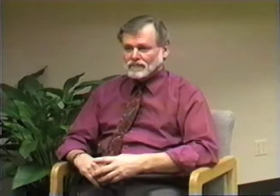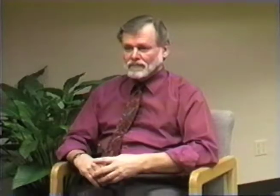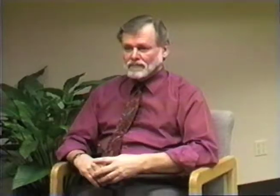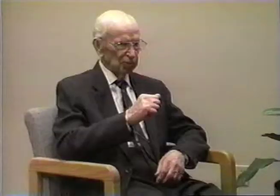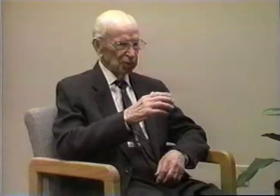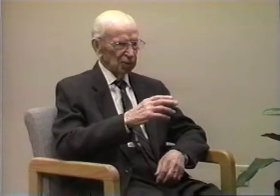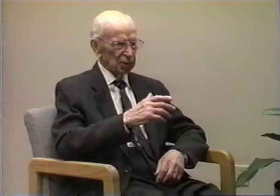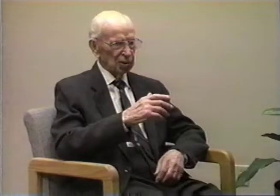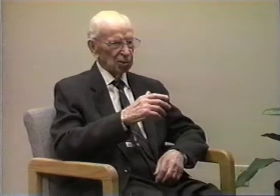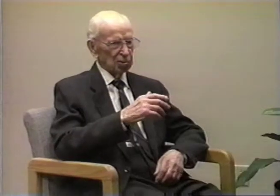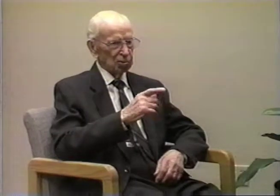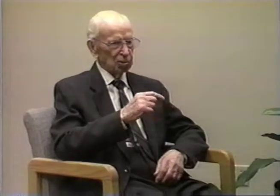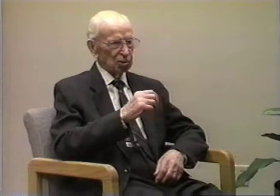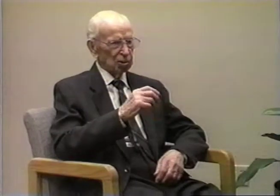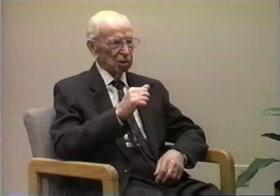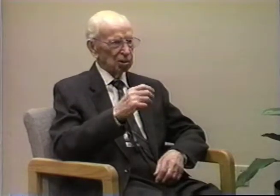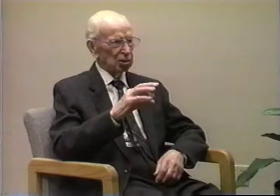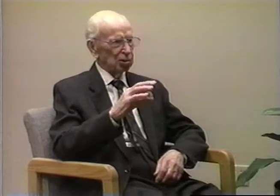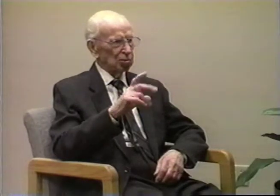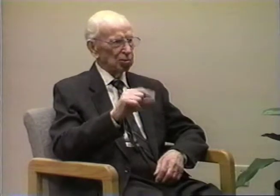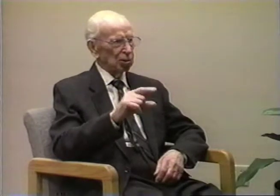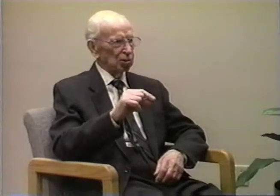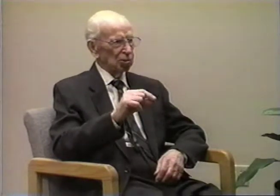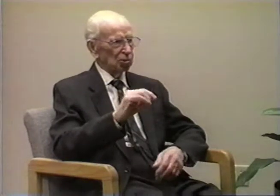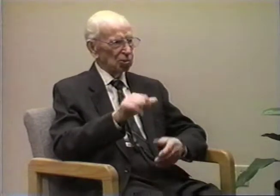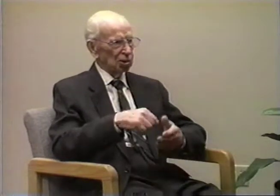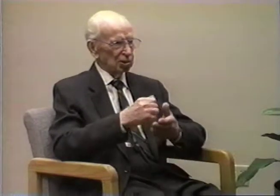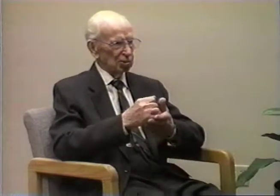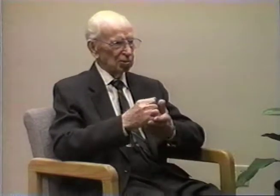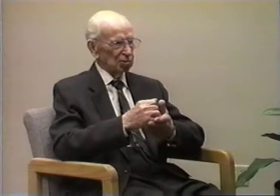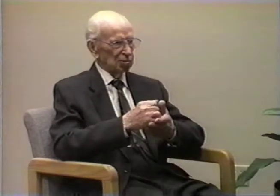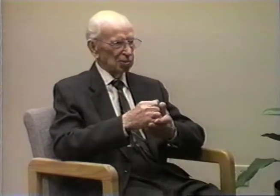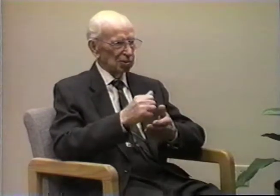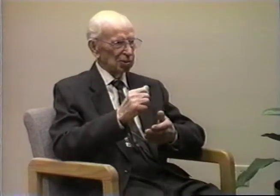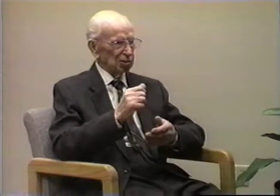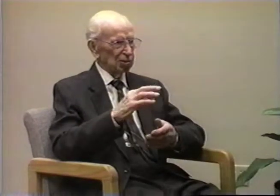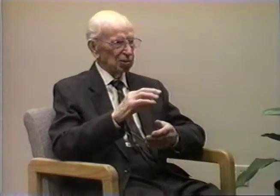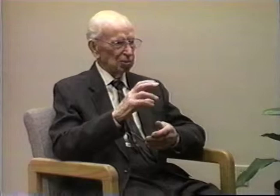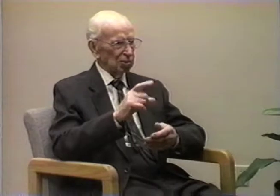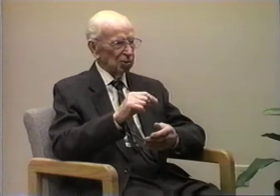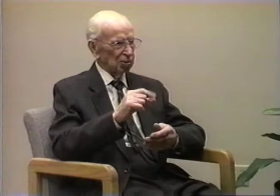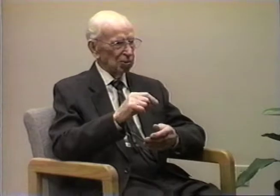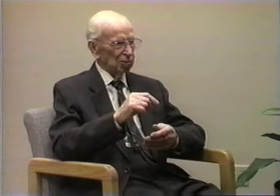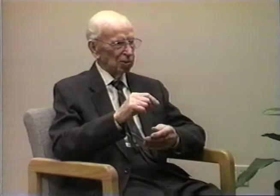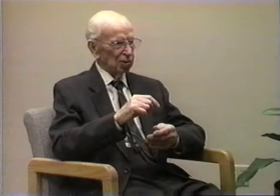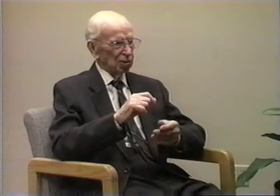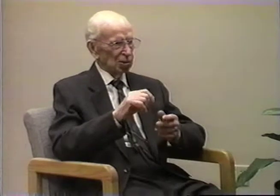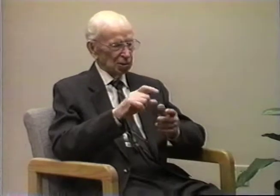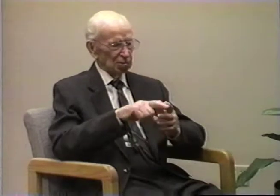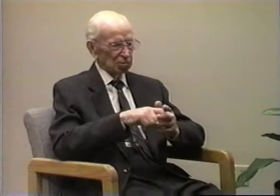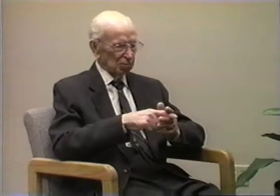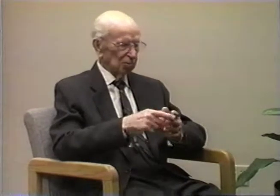Well, I attended the school until 1920.